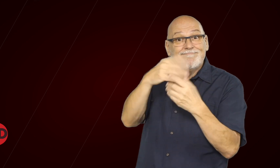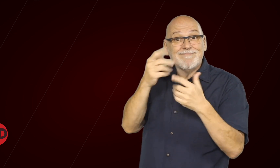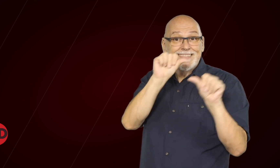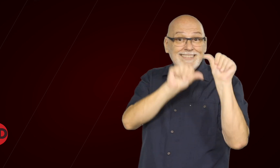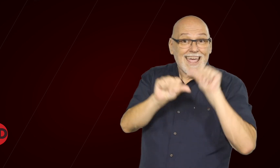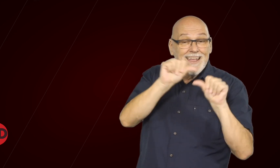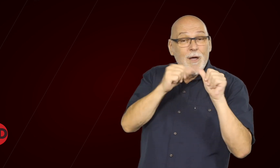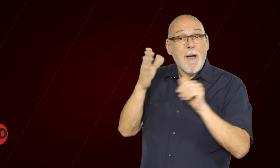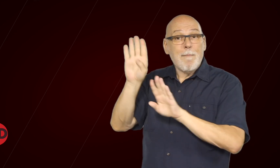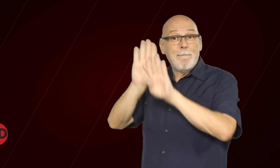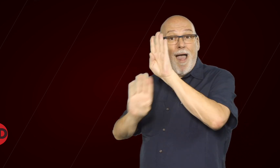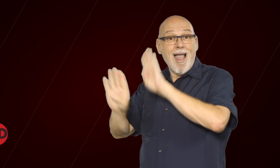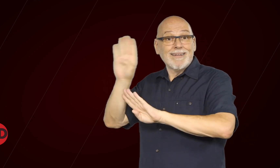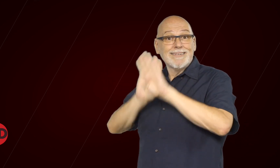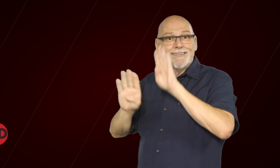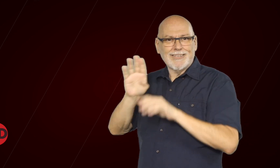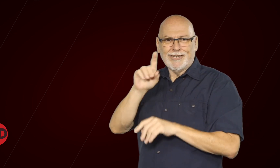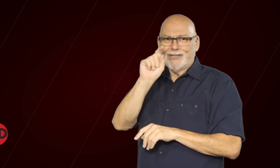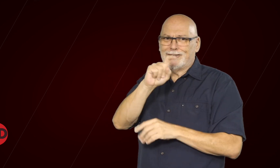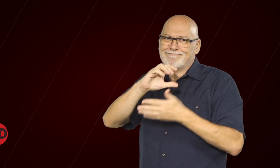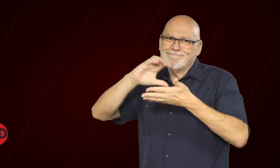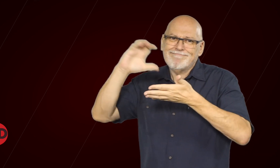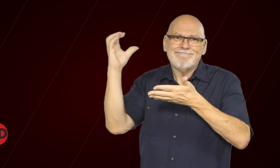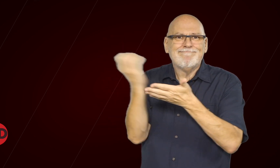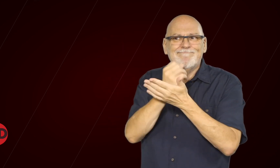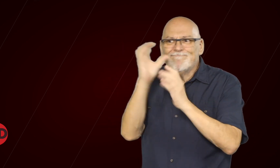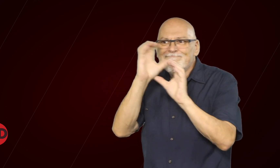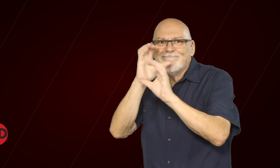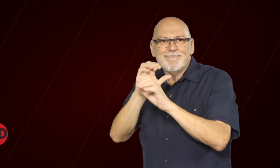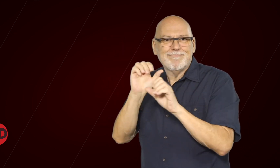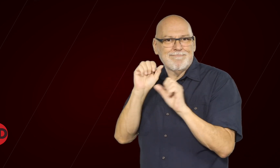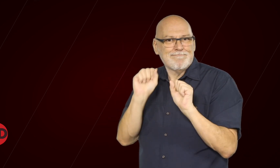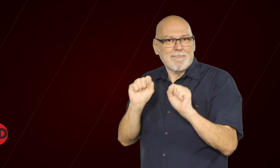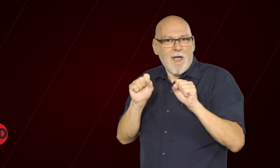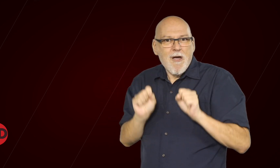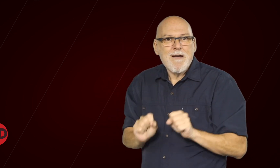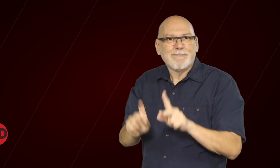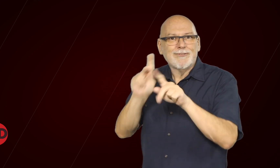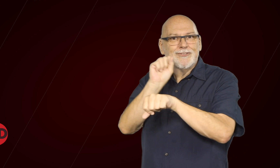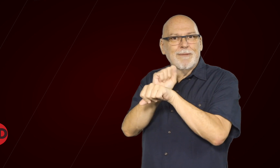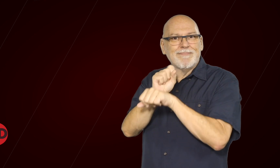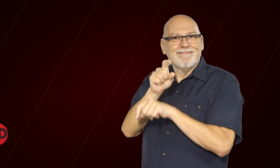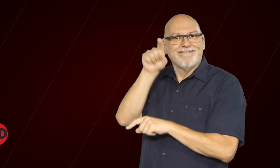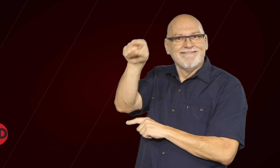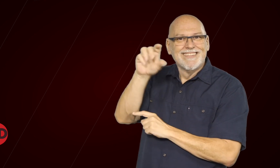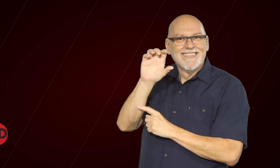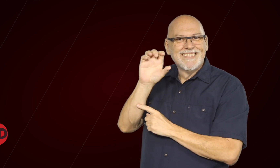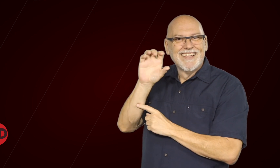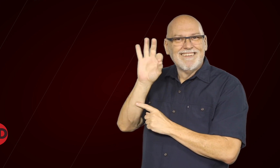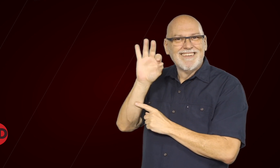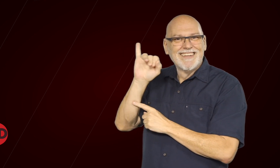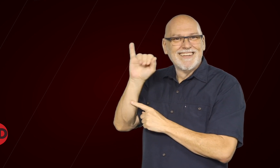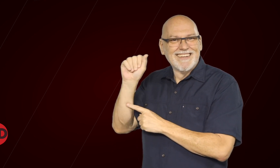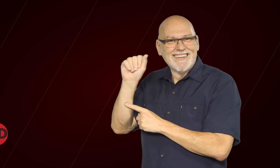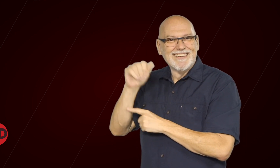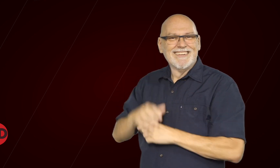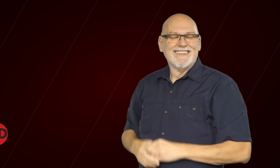in science or biology should explore possible job opportunities at CFIA.